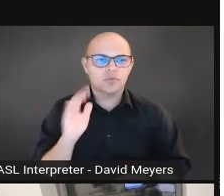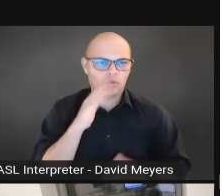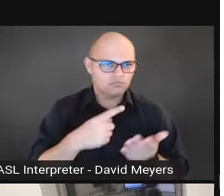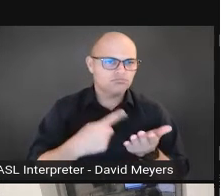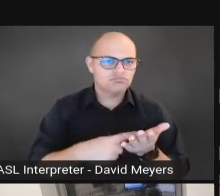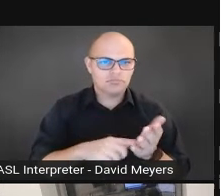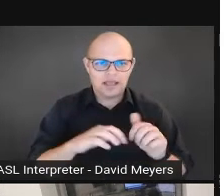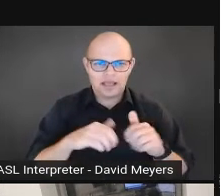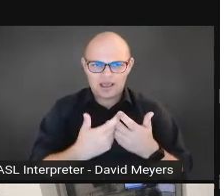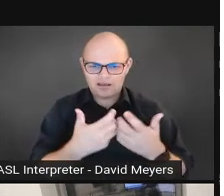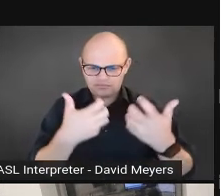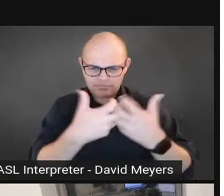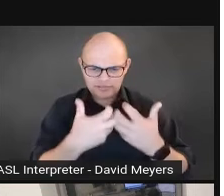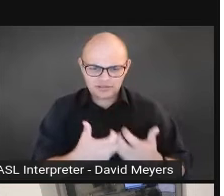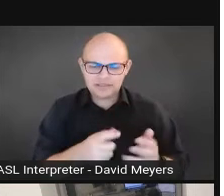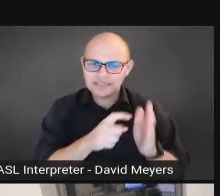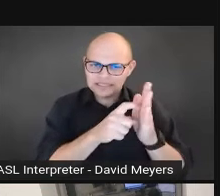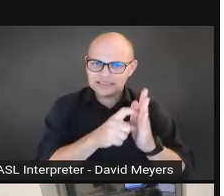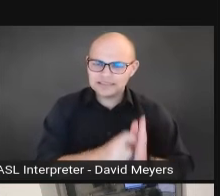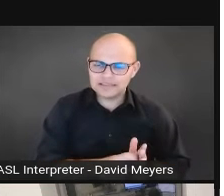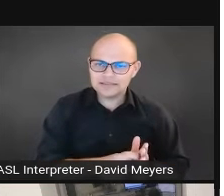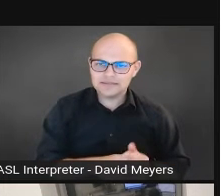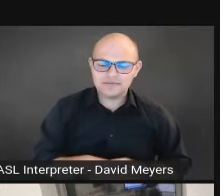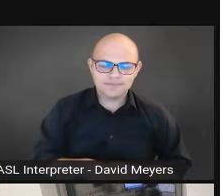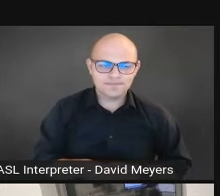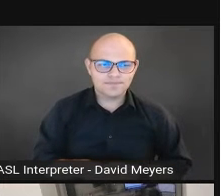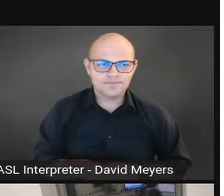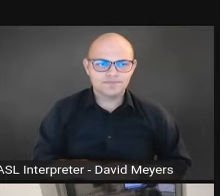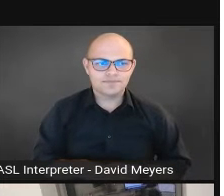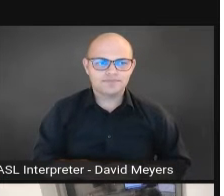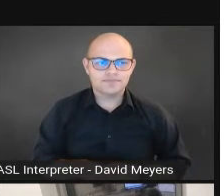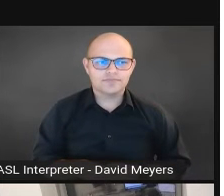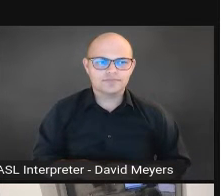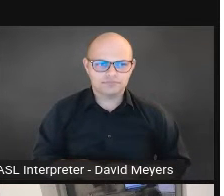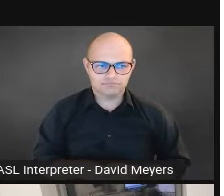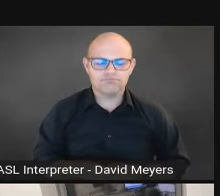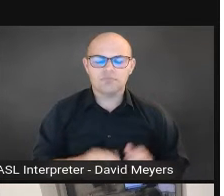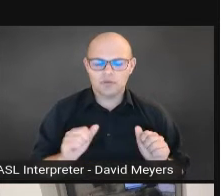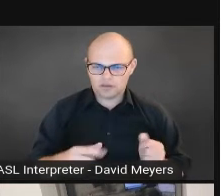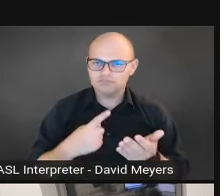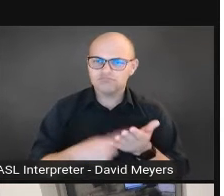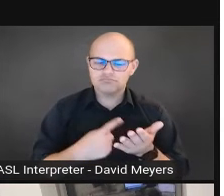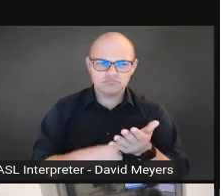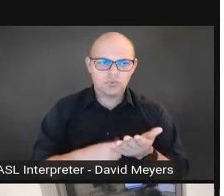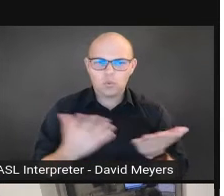You will learn what to pay attention to in your choice of plugins and how to differentiate between good and bad ones.